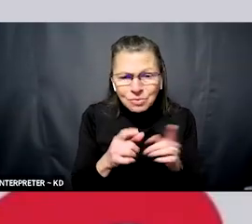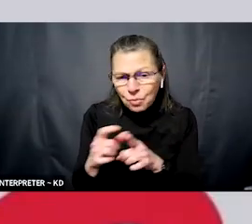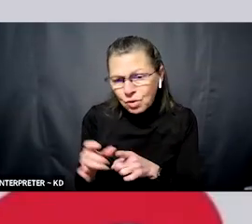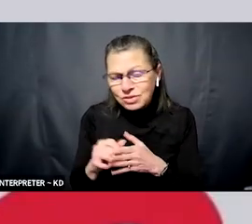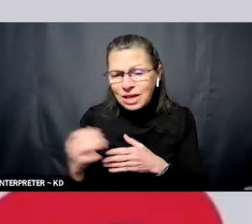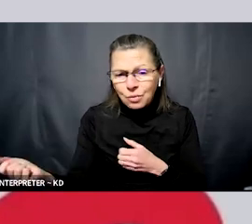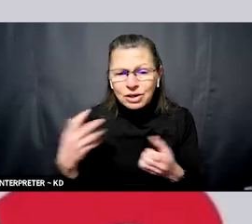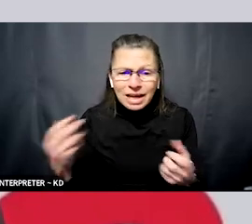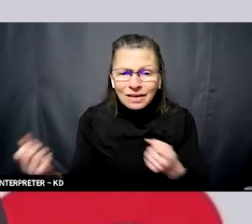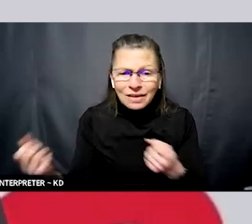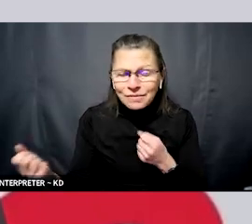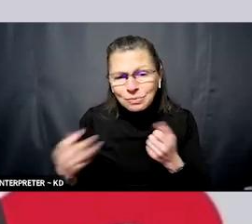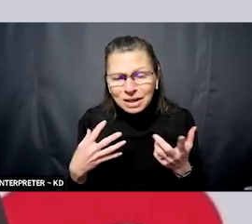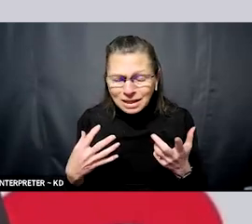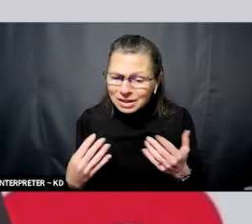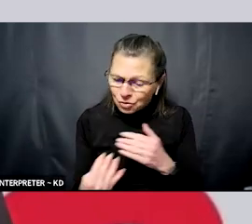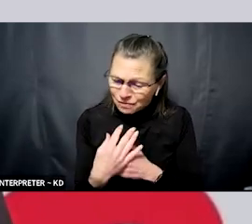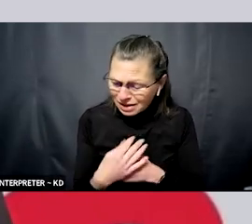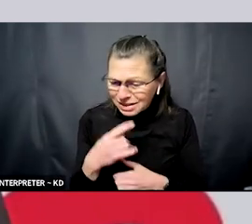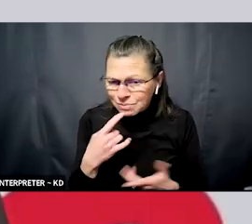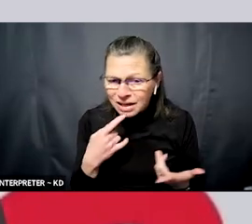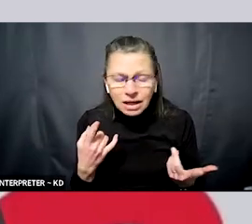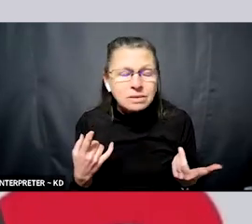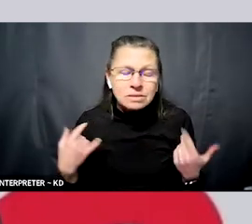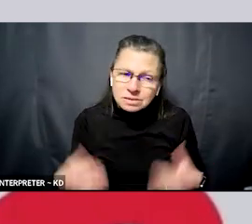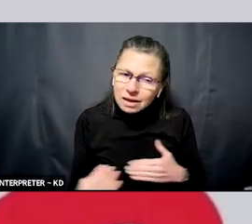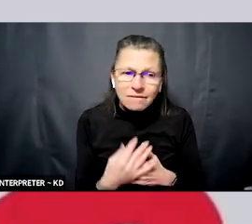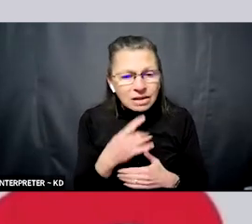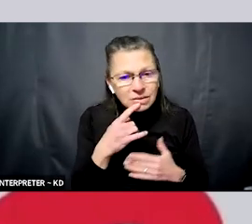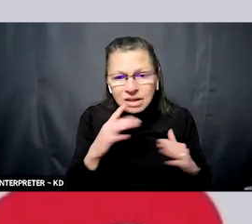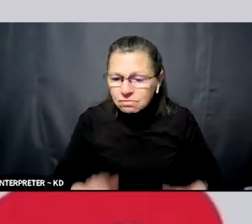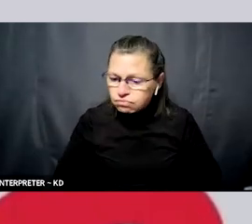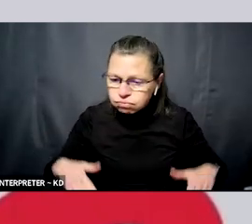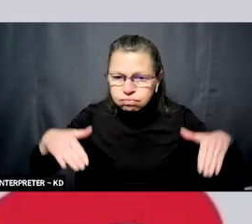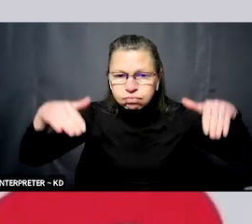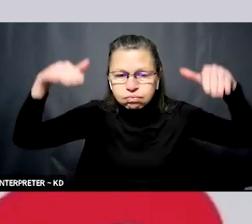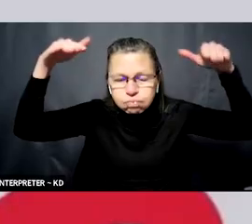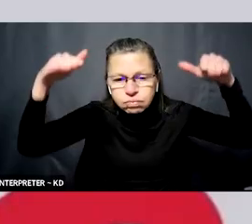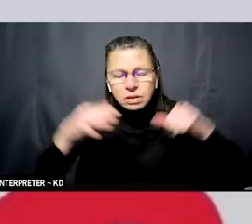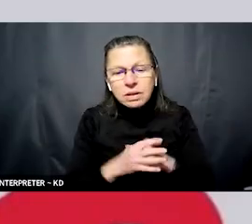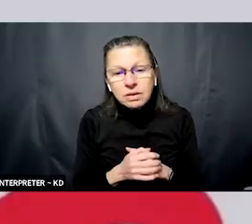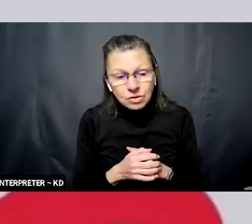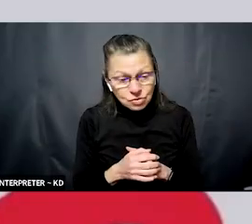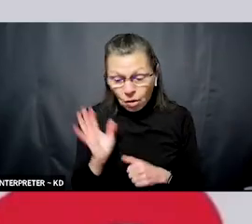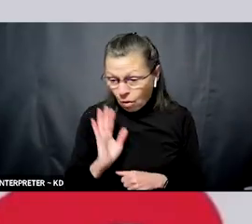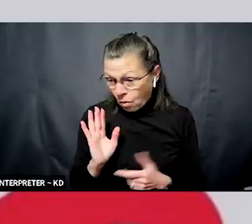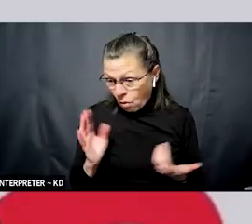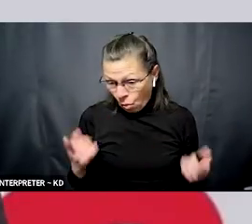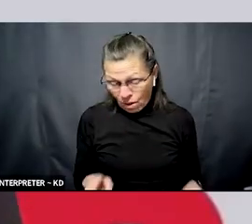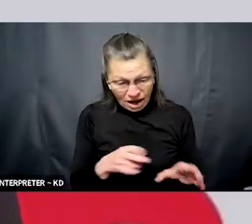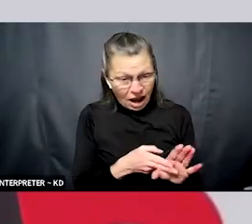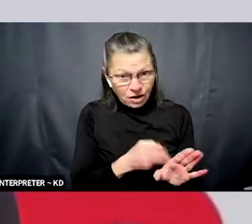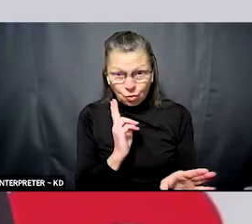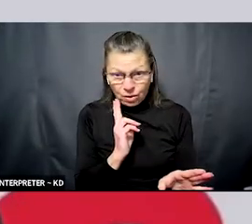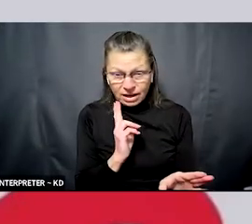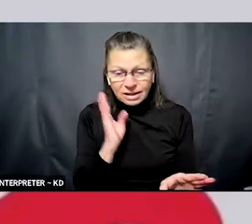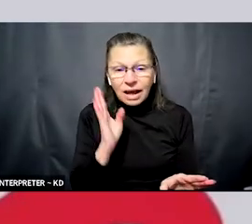me throughout my lifetime. And so when I quit my position and I was going to take care of myself,